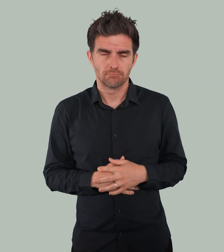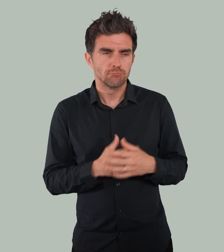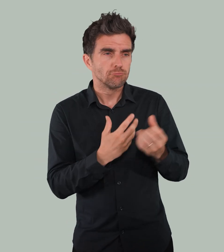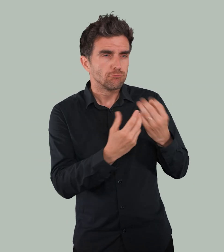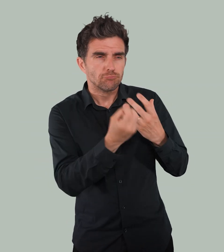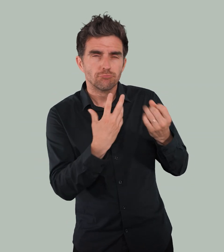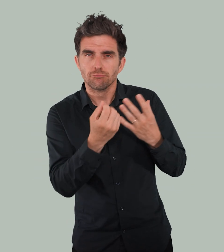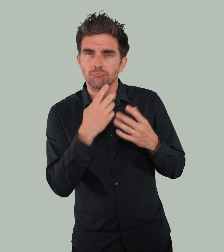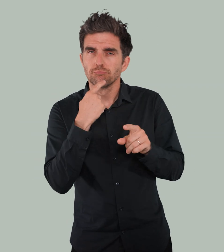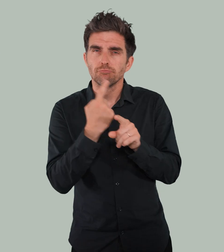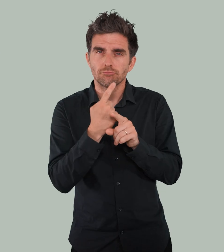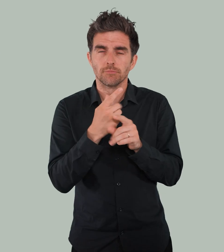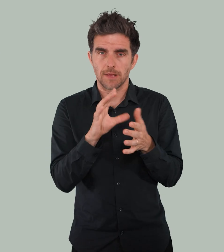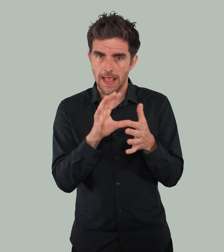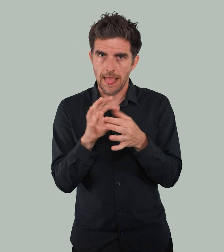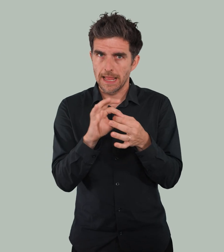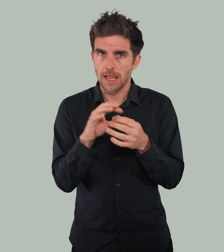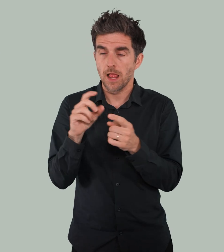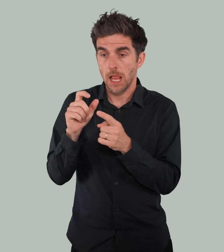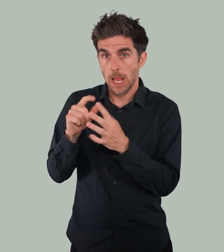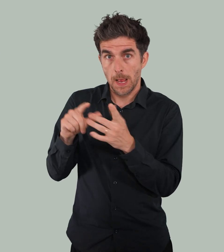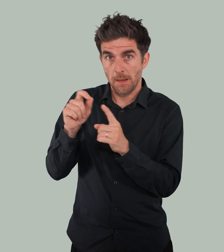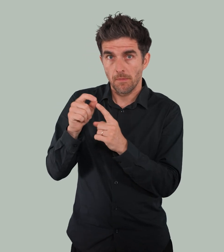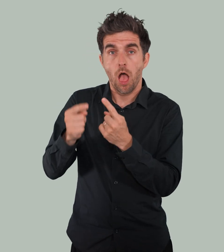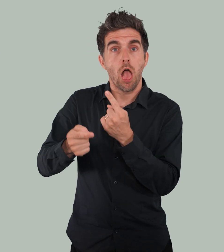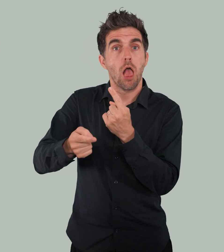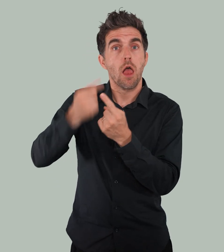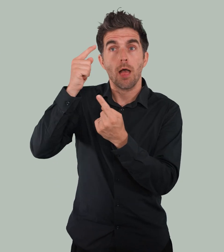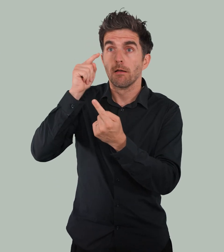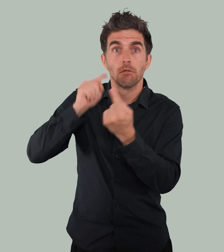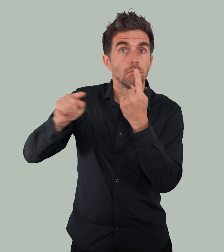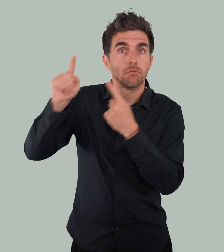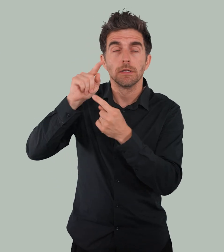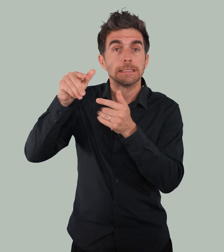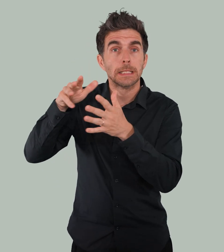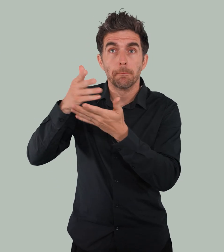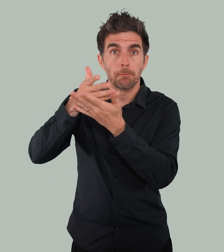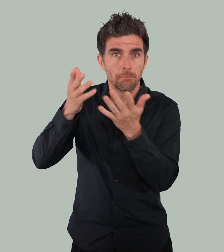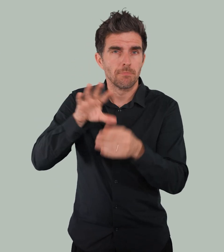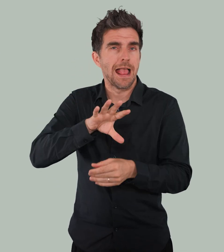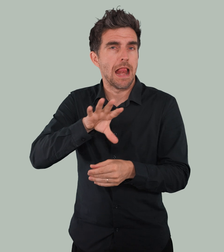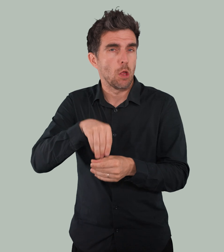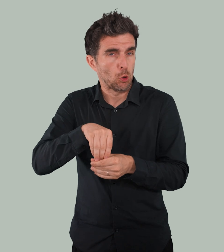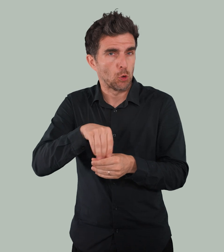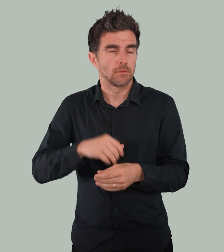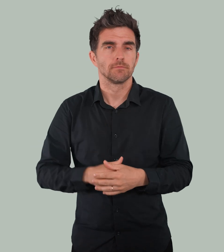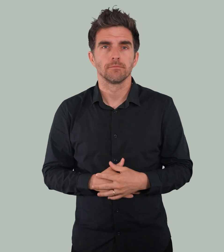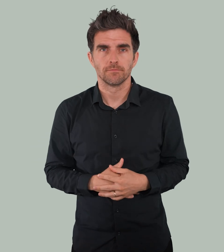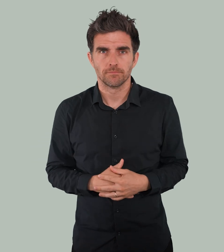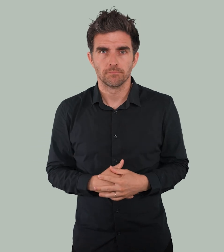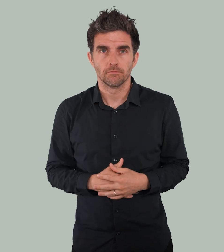65. Respondents report interaction between PIP and other systems, including: